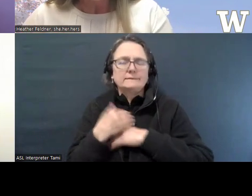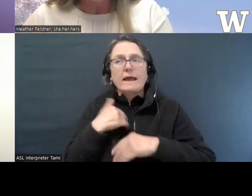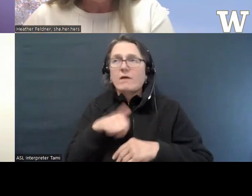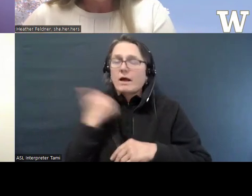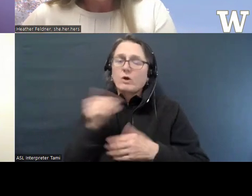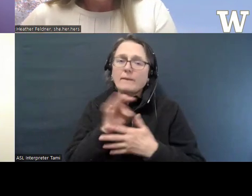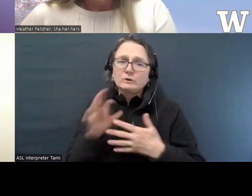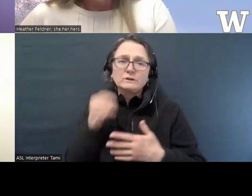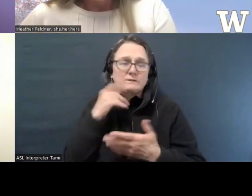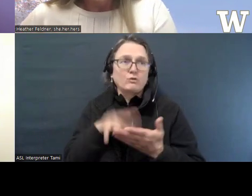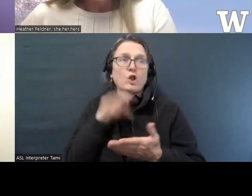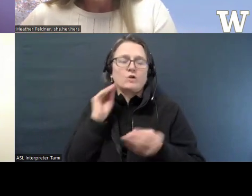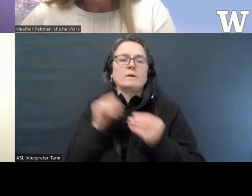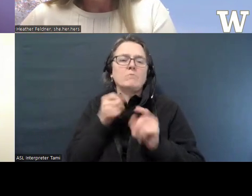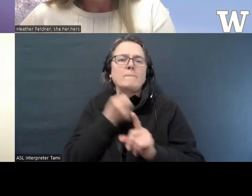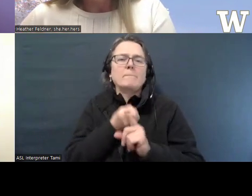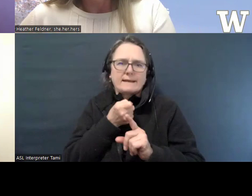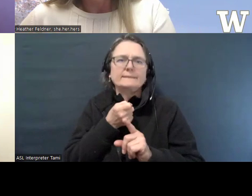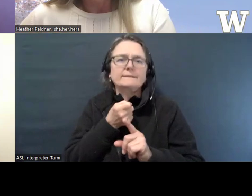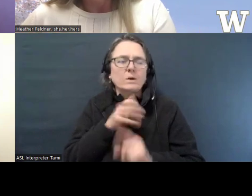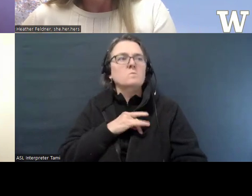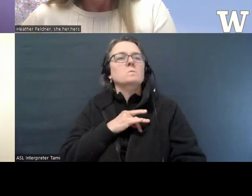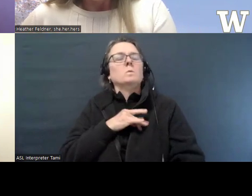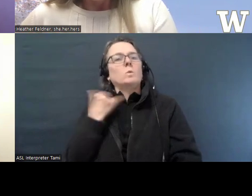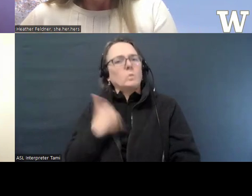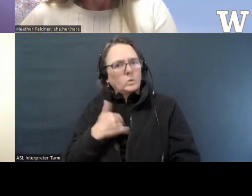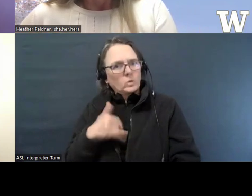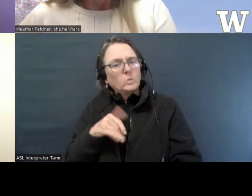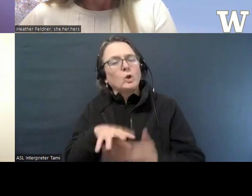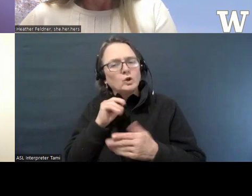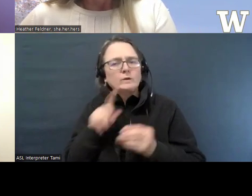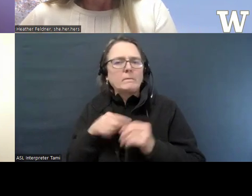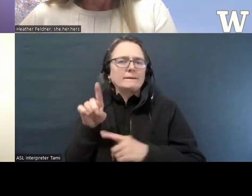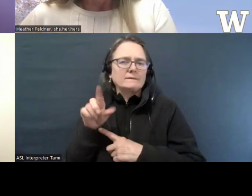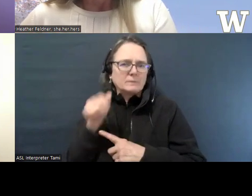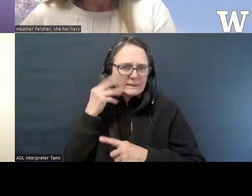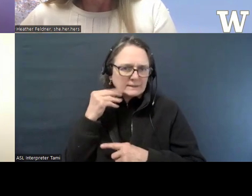Yeah, this is Heather. I thank you so much for that. And just as a shameless plug,